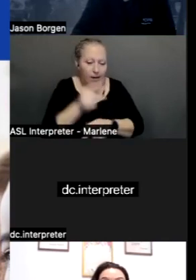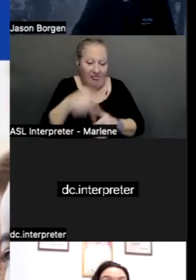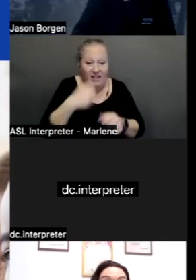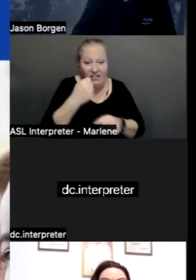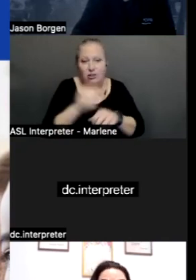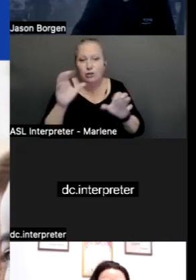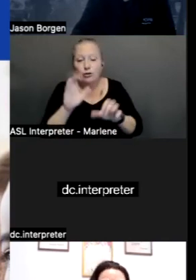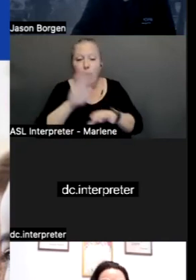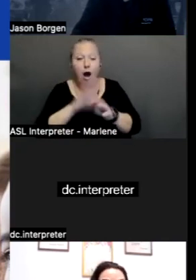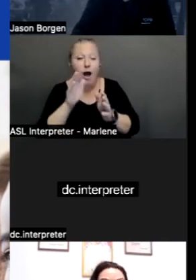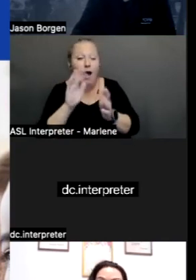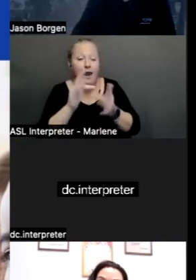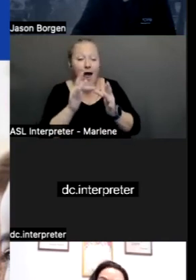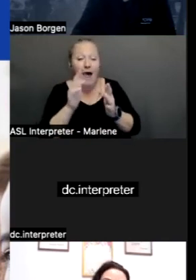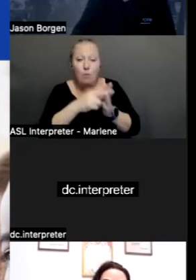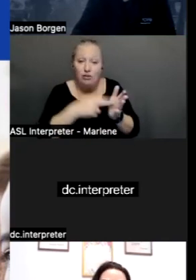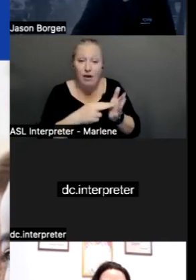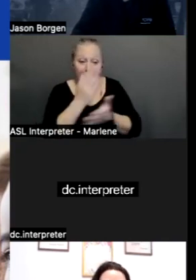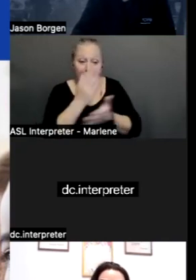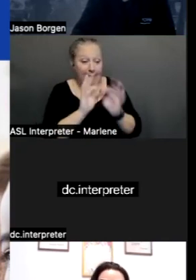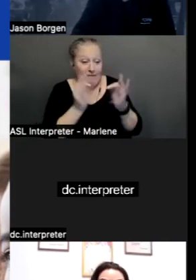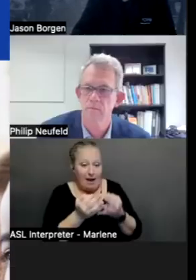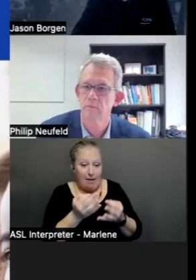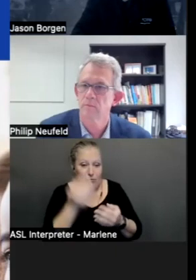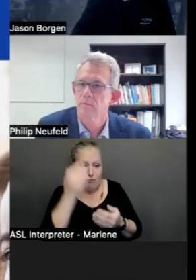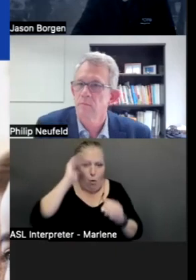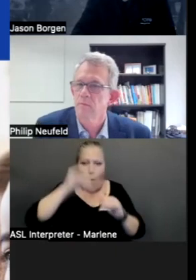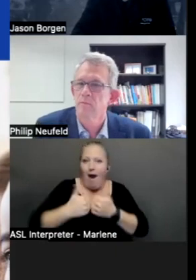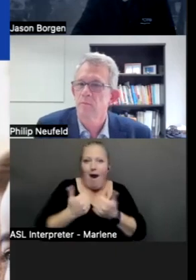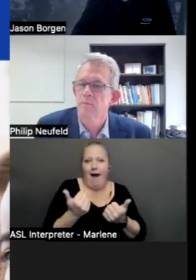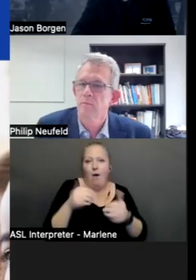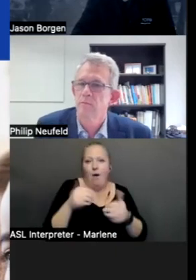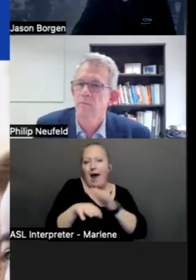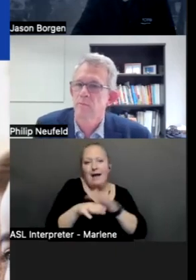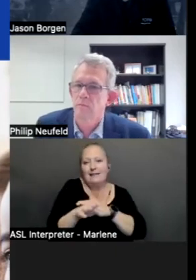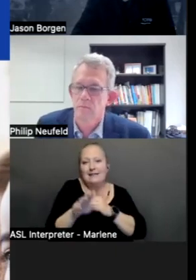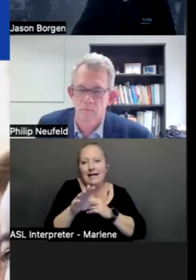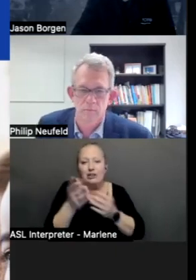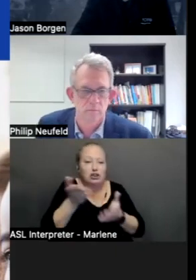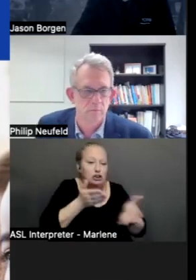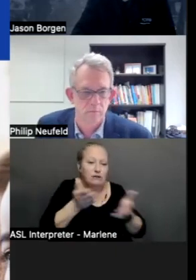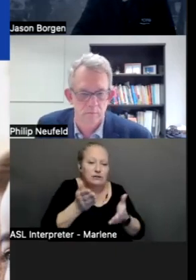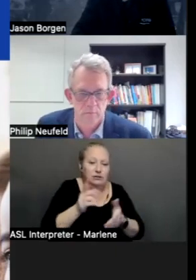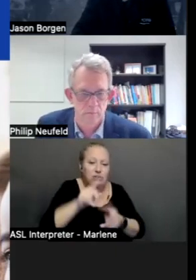online registration. And we have families that don't know how to access services just to function